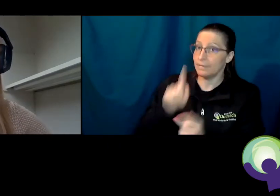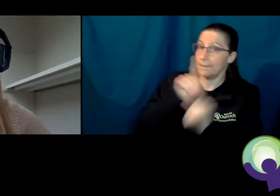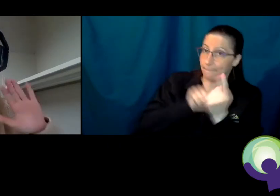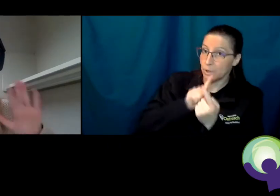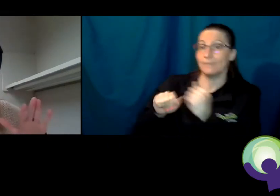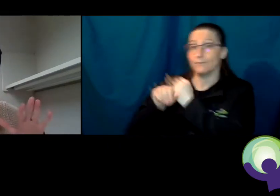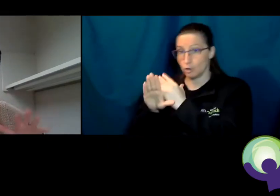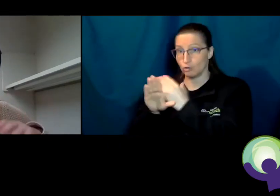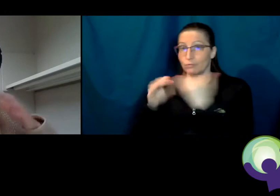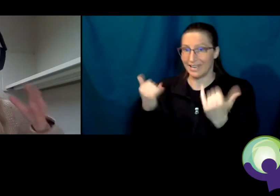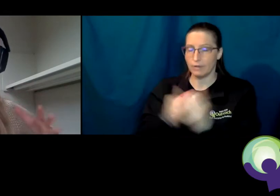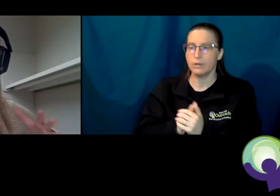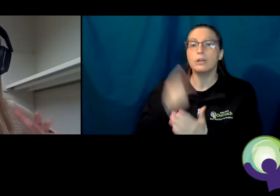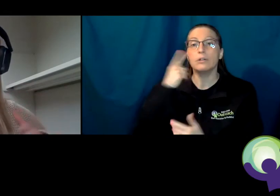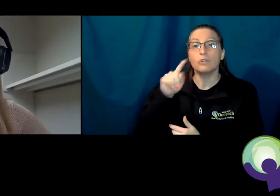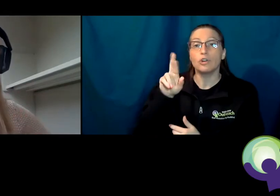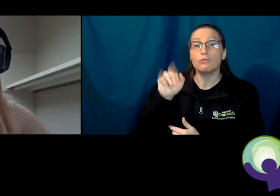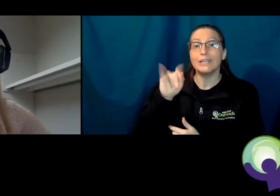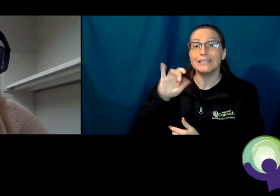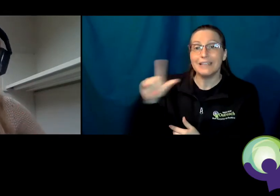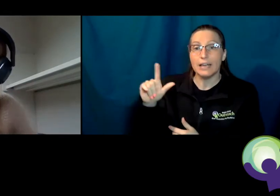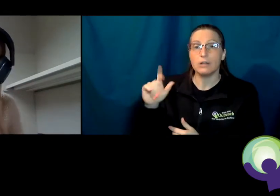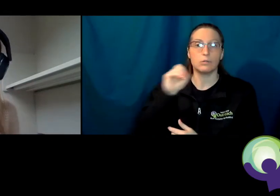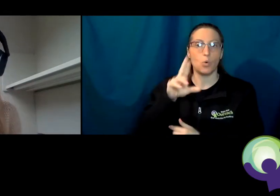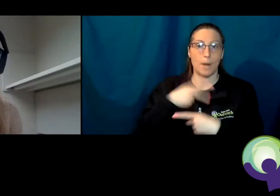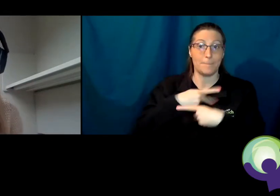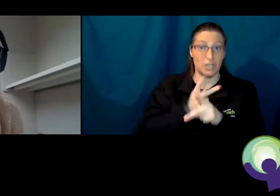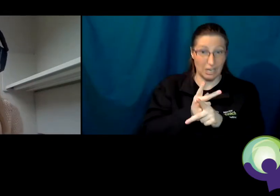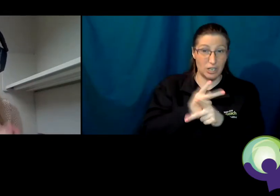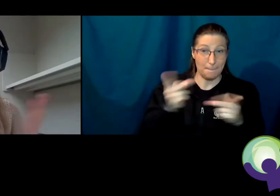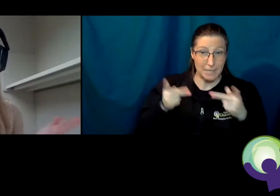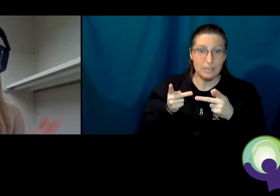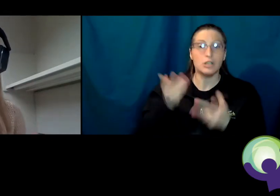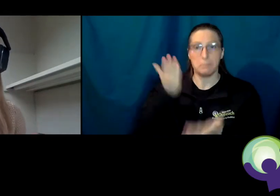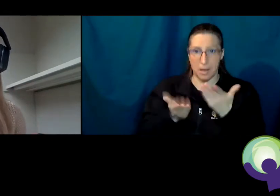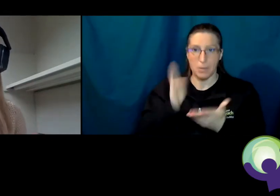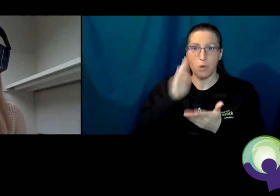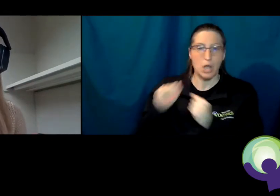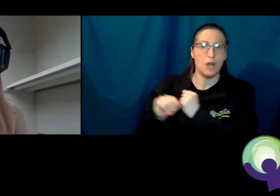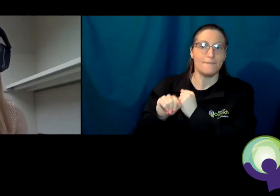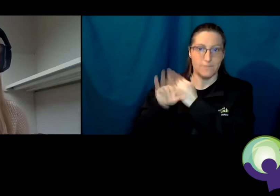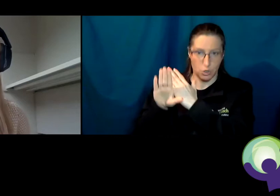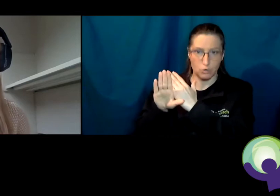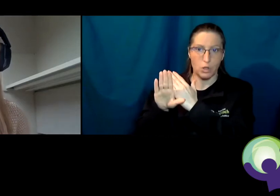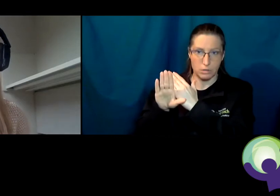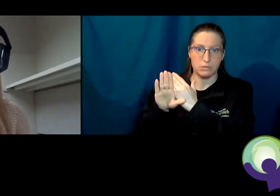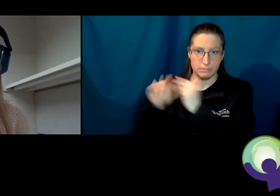Our retail and production positions will most likely stay virtual via zoom but our corporate